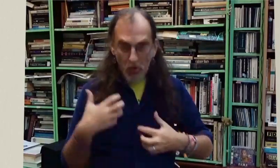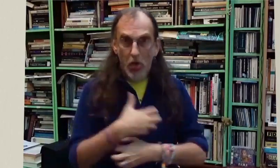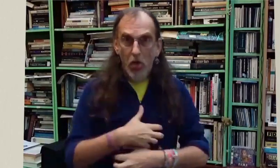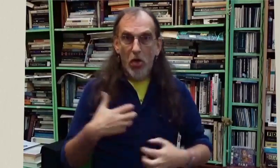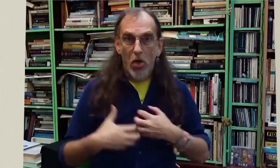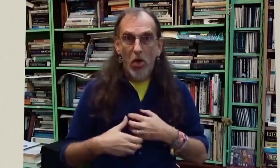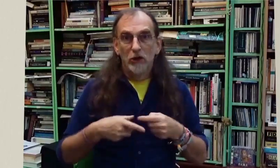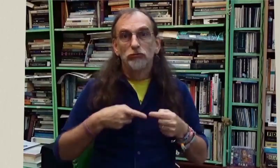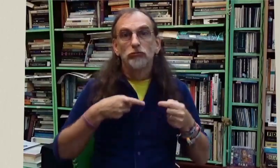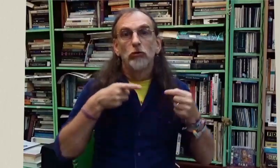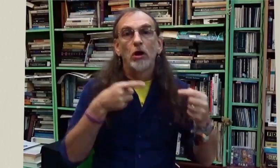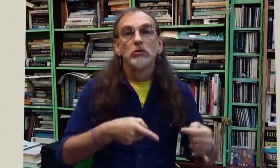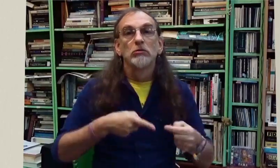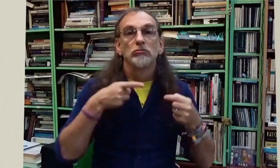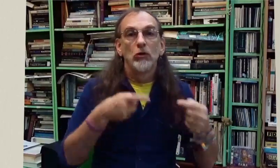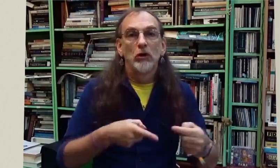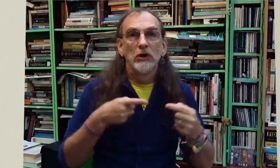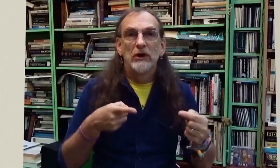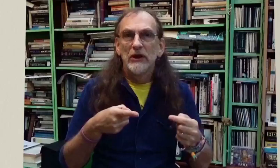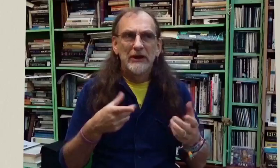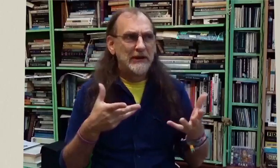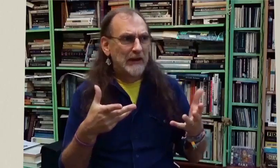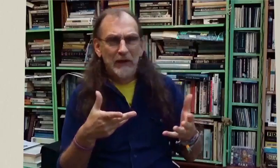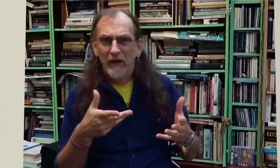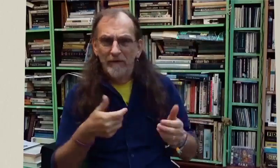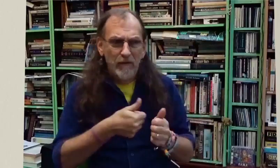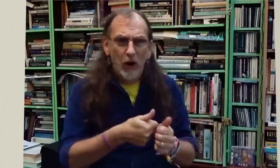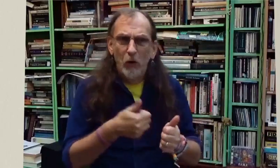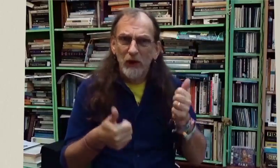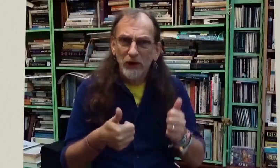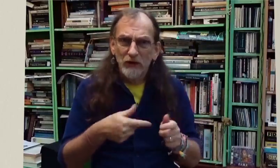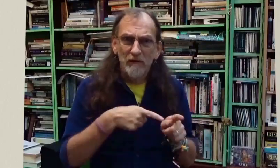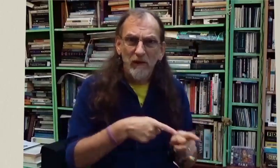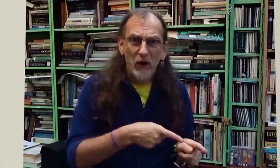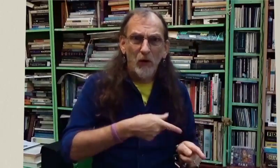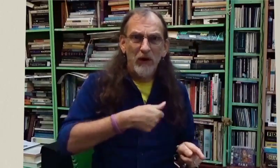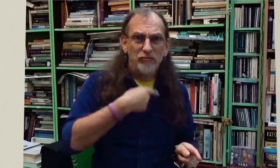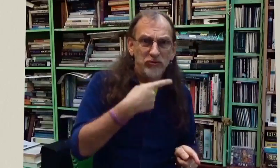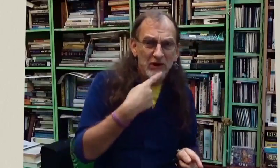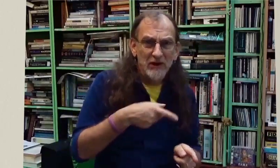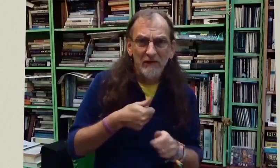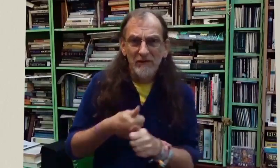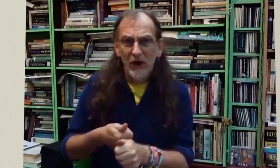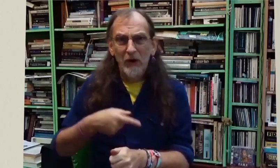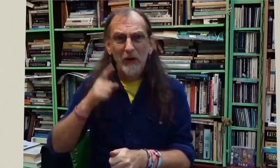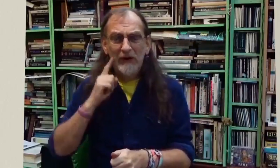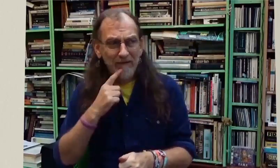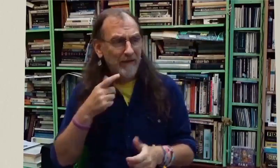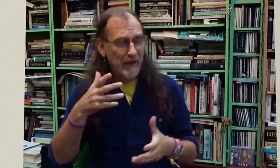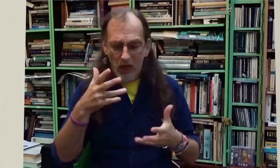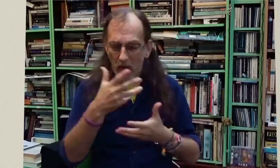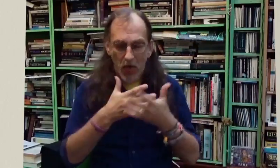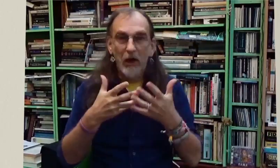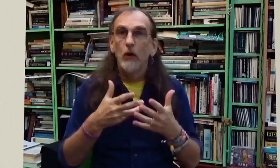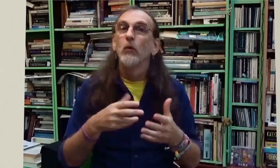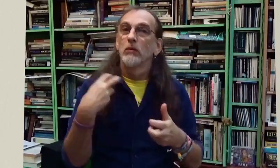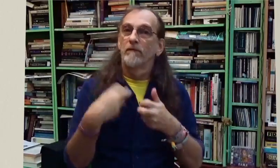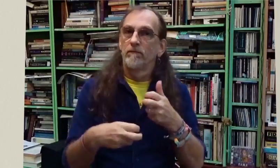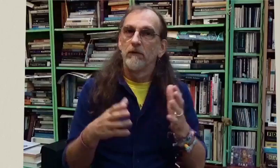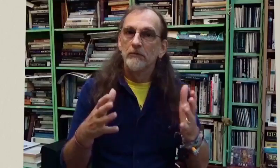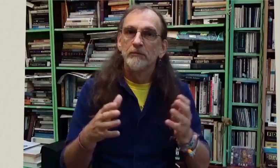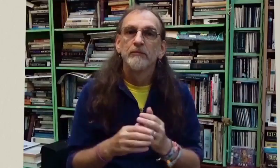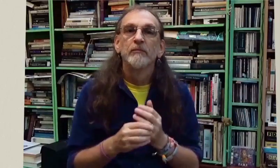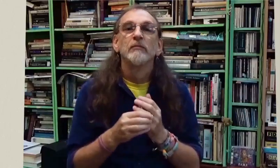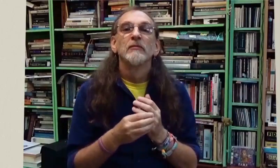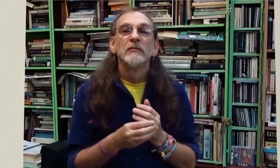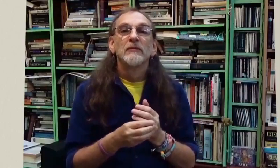experiences of being both a minority and a majority with uncertainty about which identity to embrace.